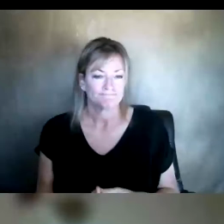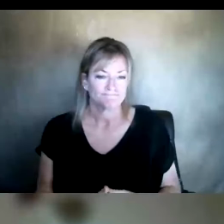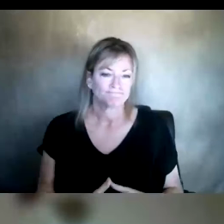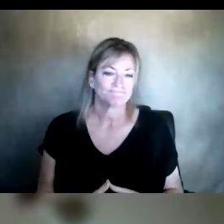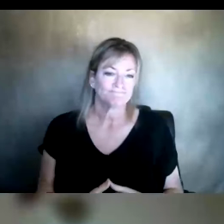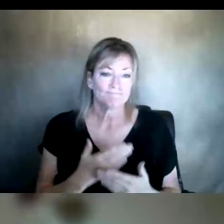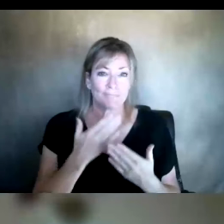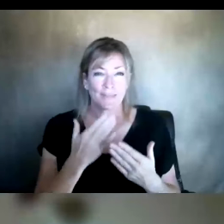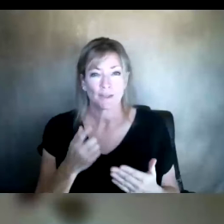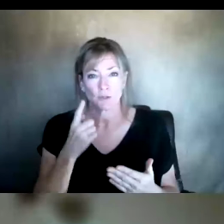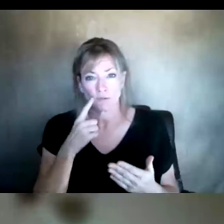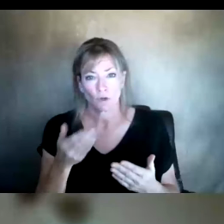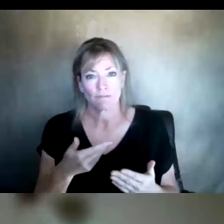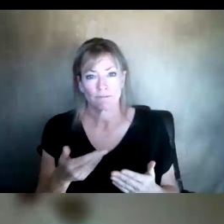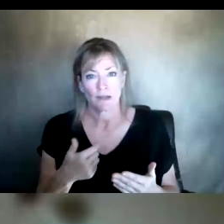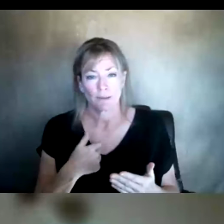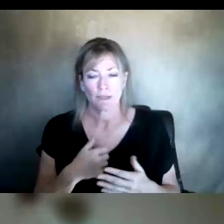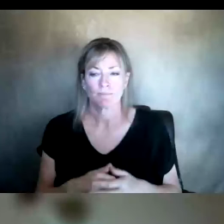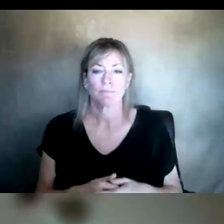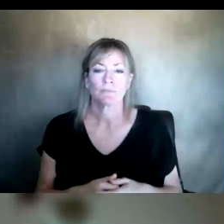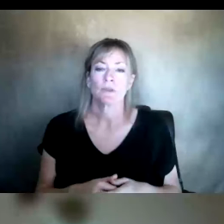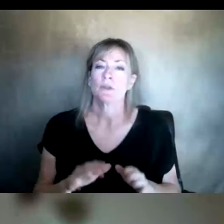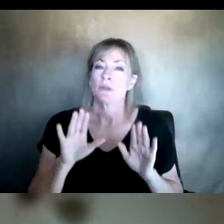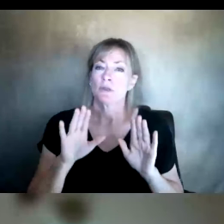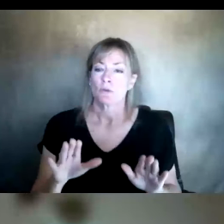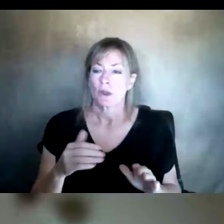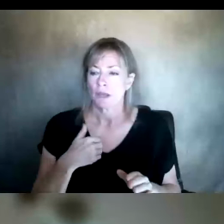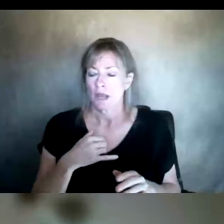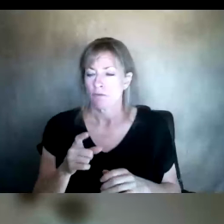FOR HAVING ME. >>: GREAT STUFF. WE HAVE ABOUT A MINUTE LEFT